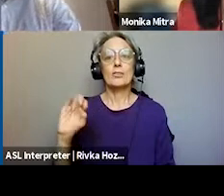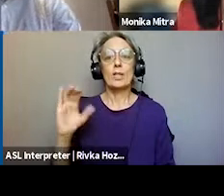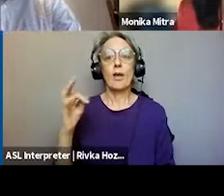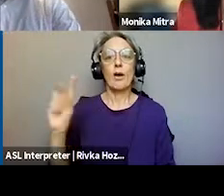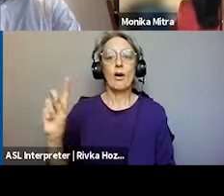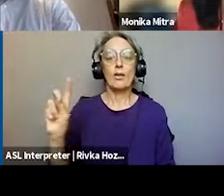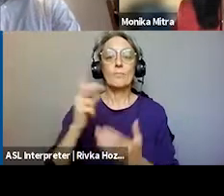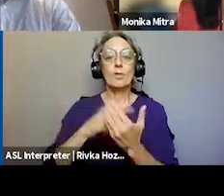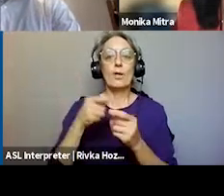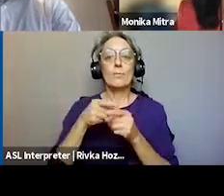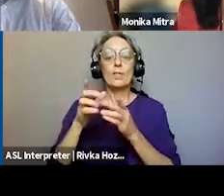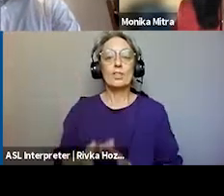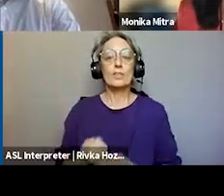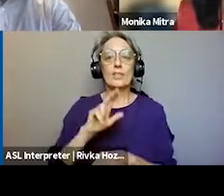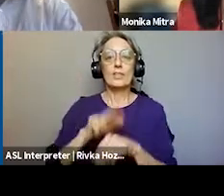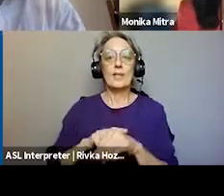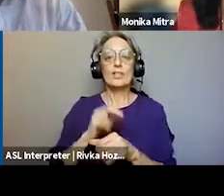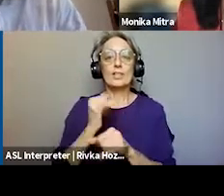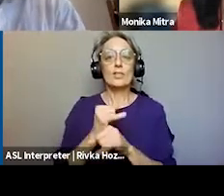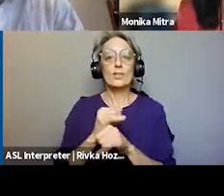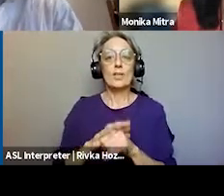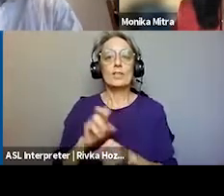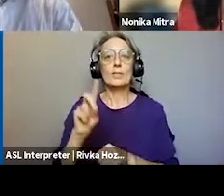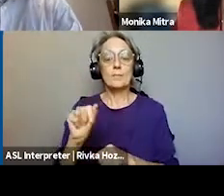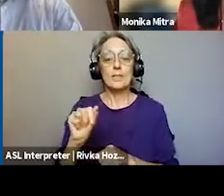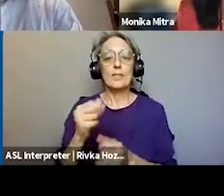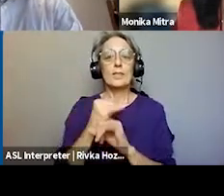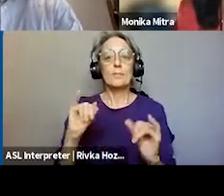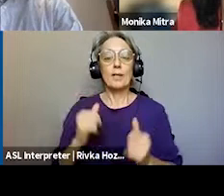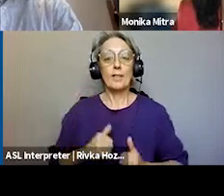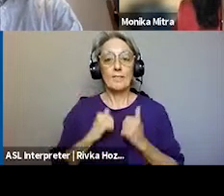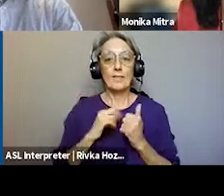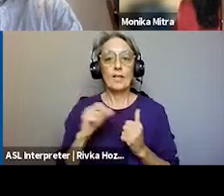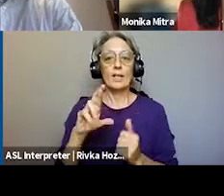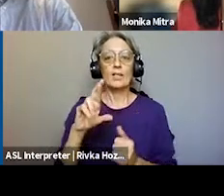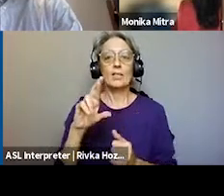Institute on Disability, Independent Living, and Rehabilitation Research. Please go ahead.